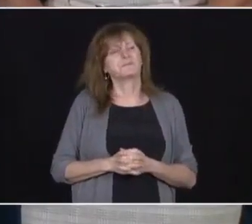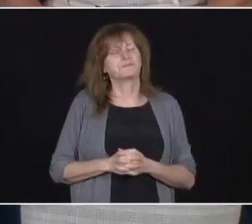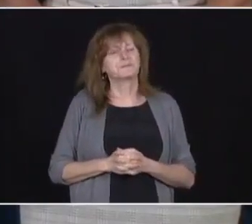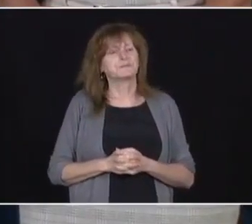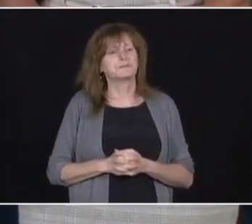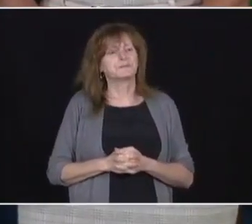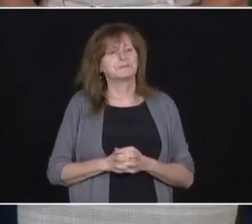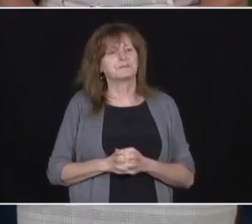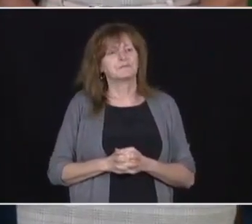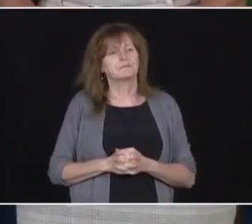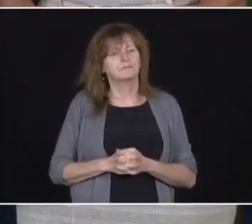to the Minister of Health.